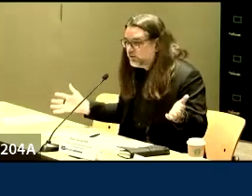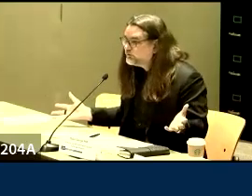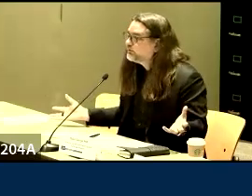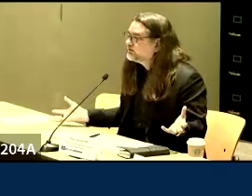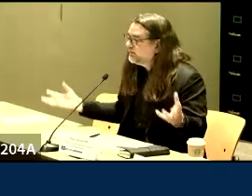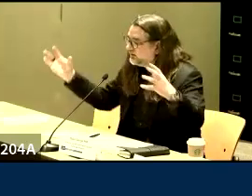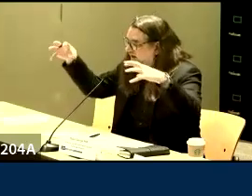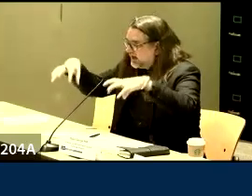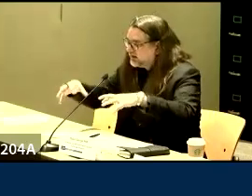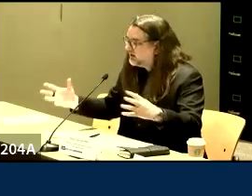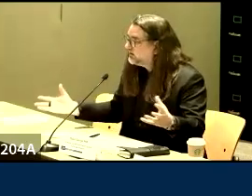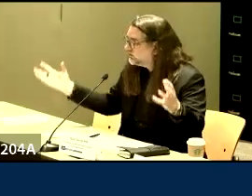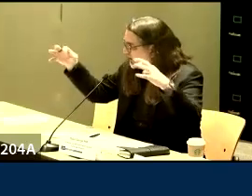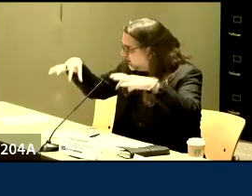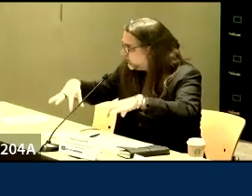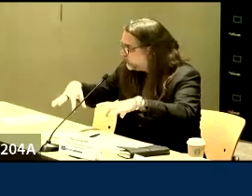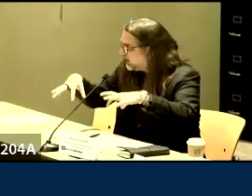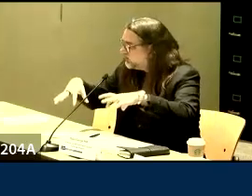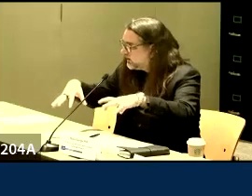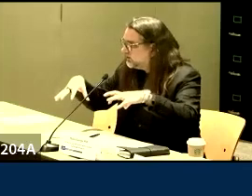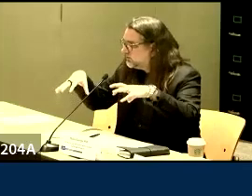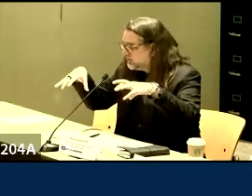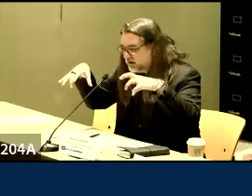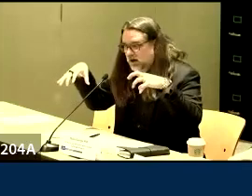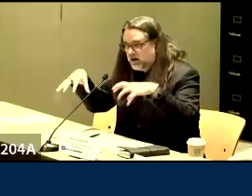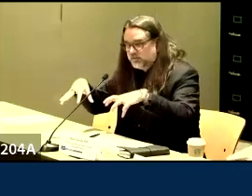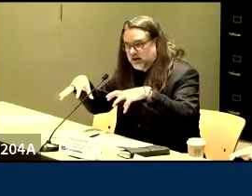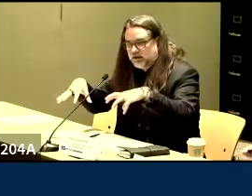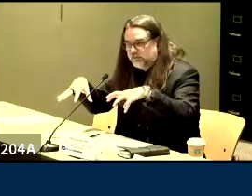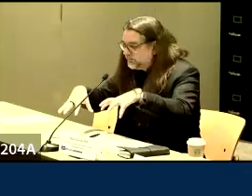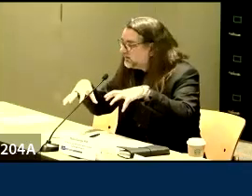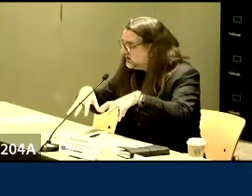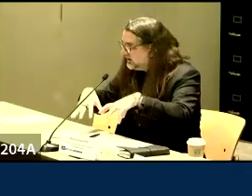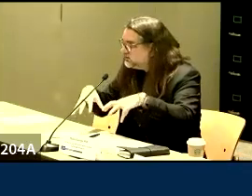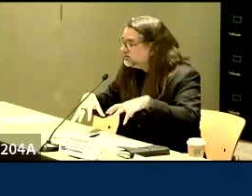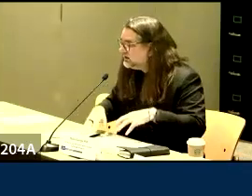Those were submitted by academics or private partner into CDC.